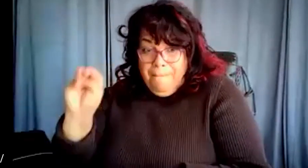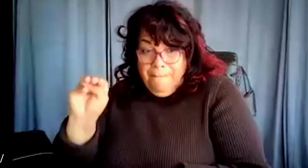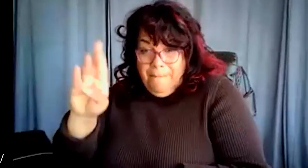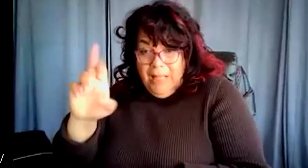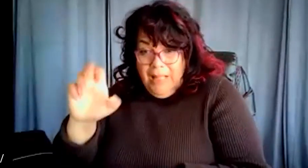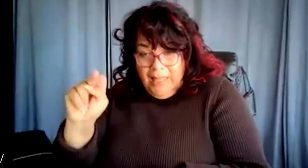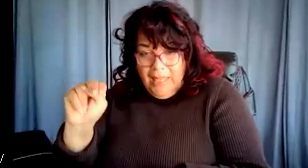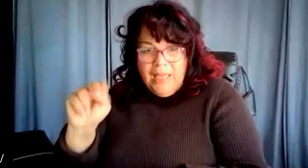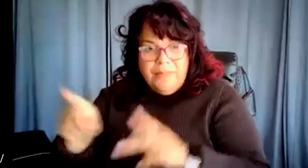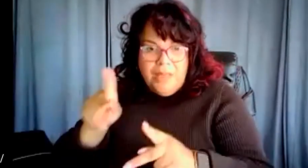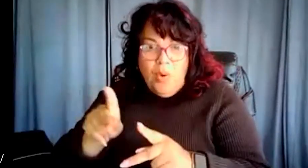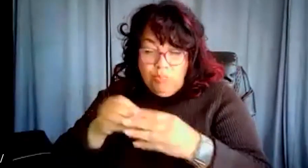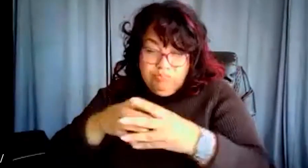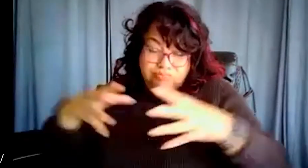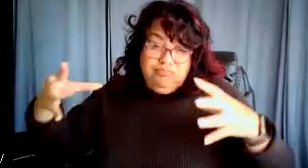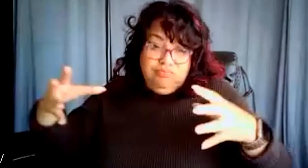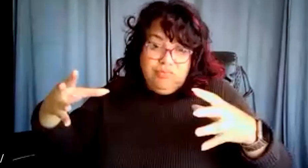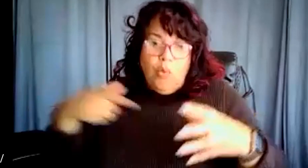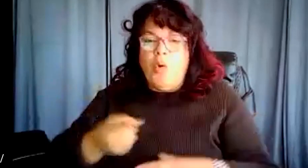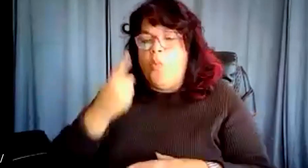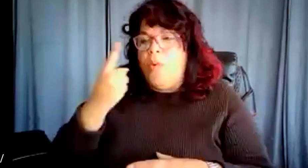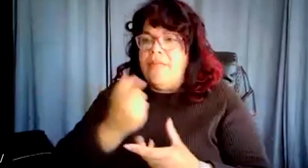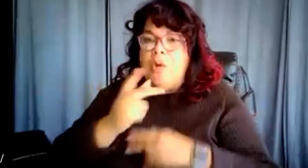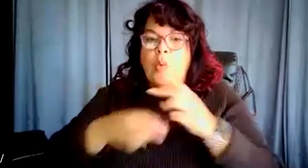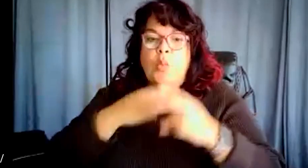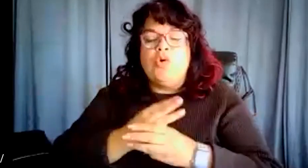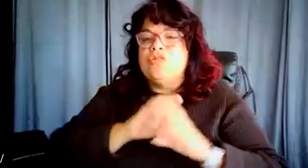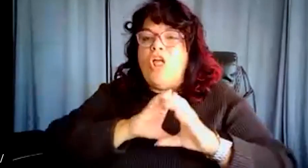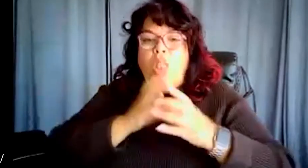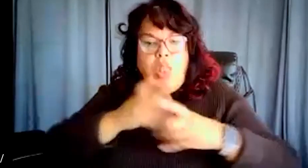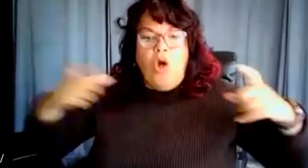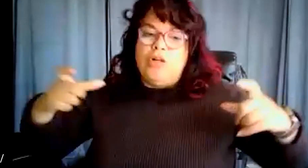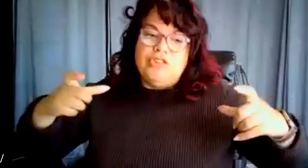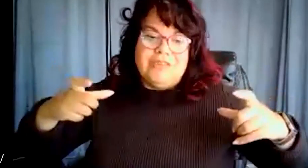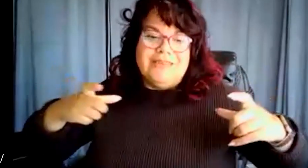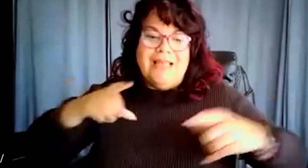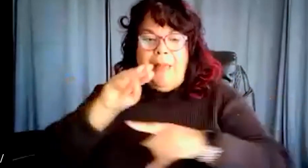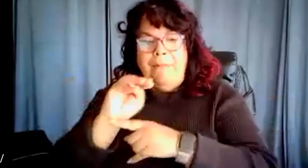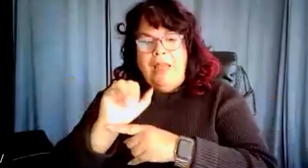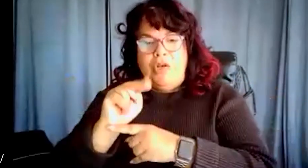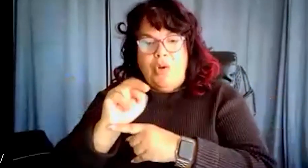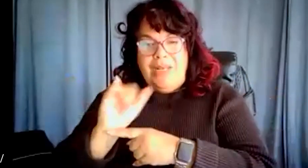grow as a population. We are the world's largest minority and a group that anybody can join at any time.